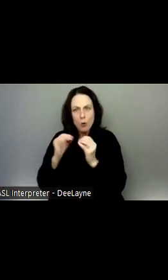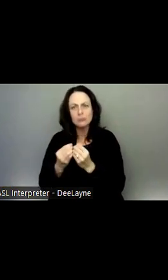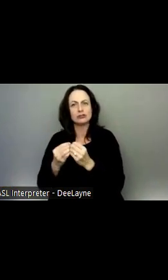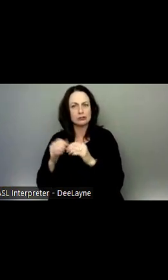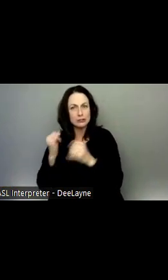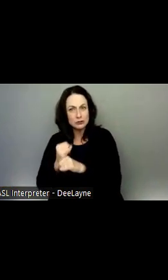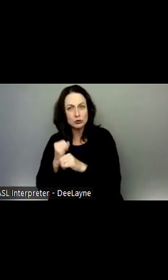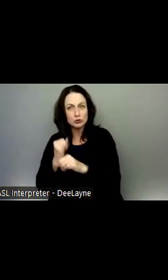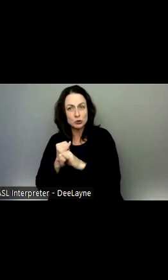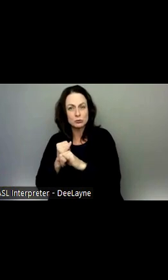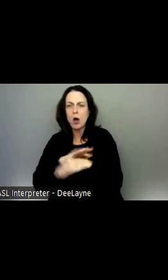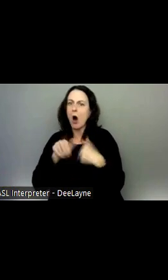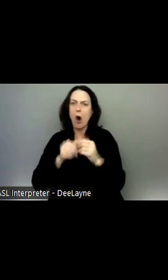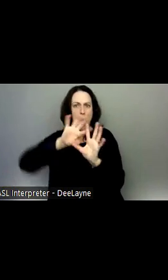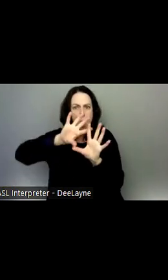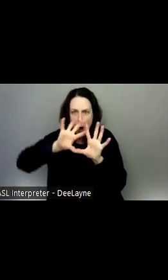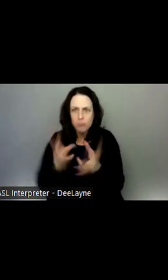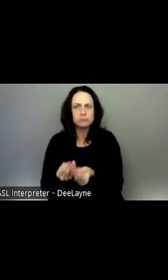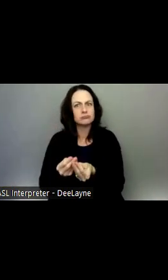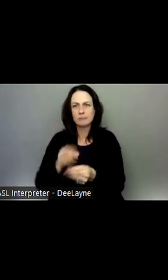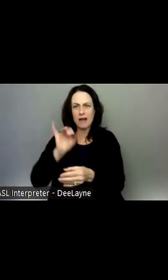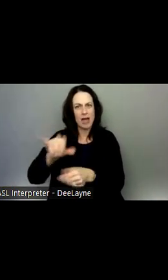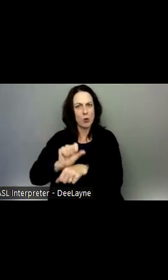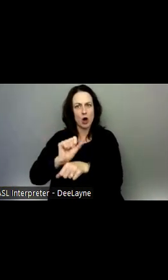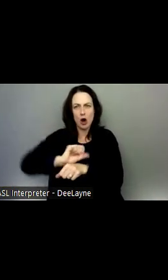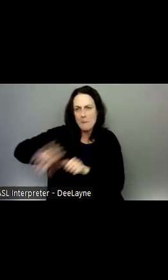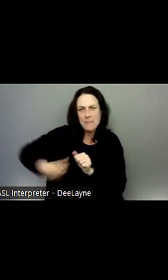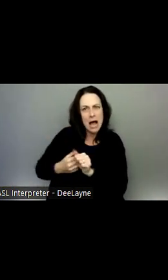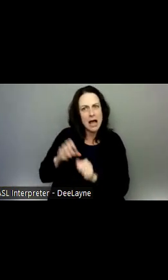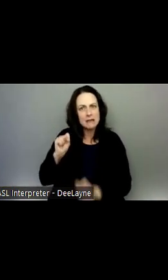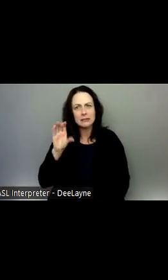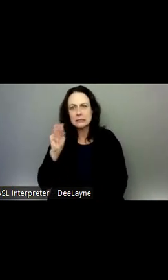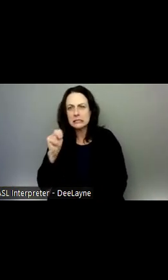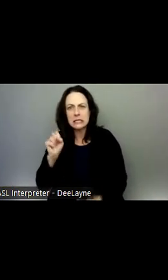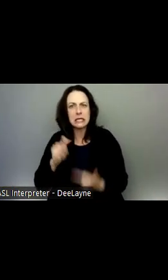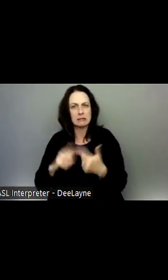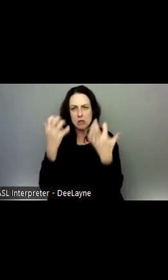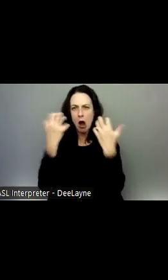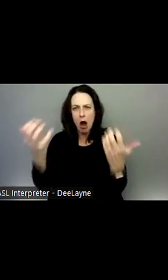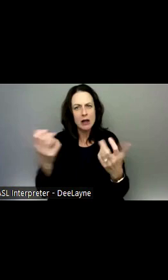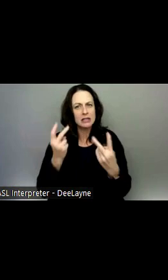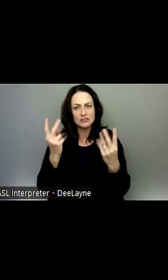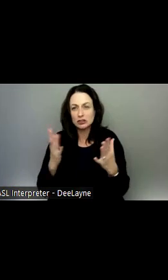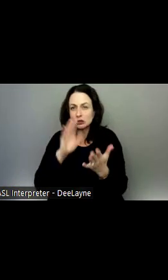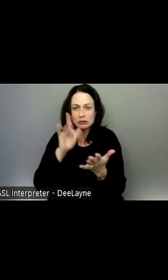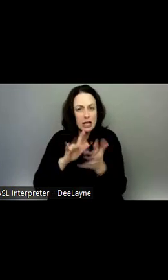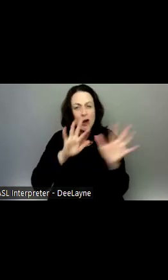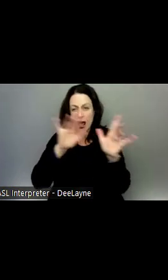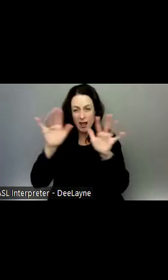in all aspects of that work behind the scenes, audience and visitor centered, et cetera, et cetera, et cetera.